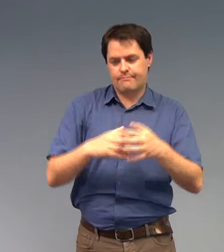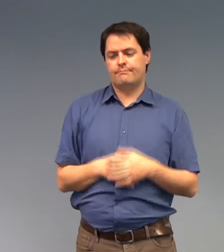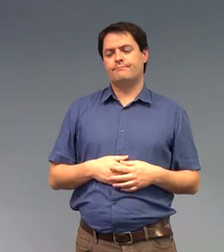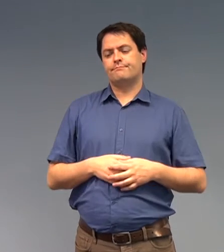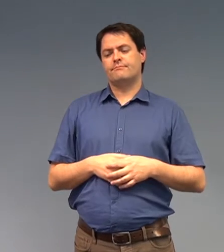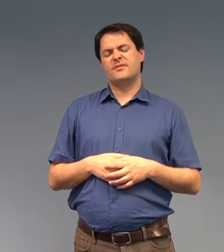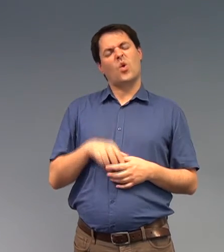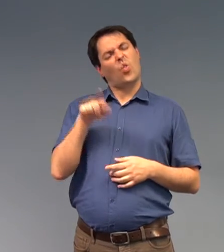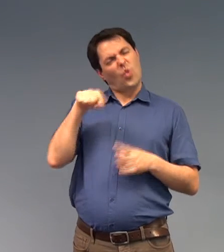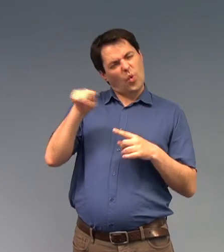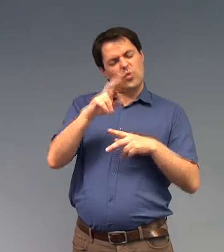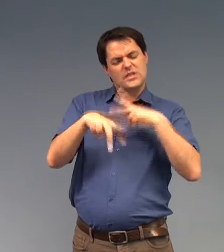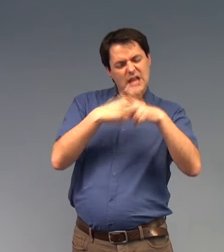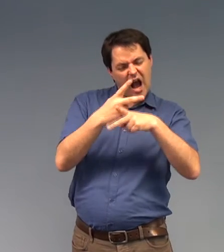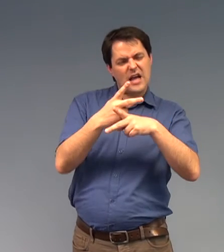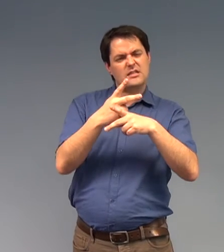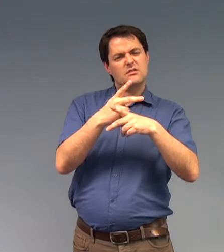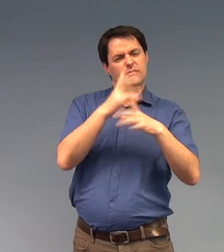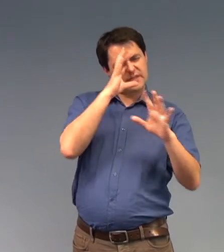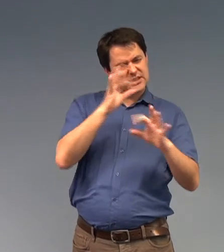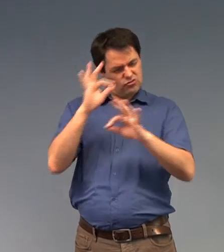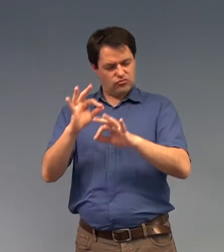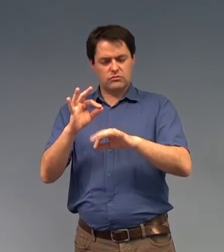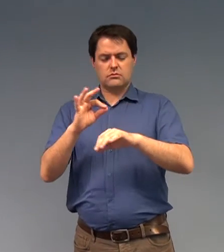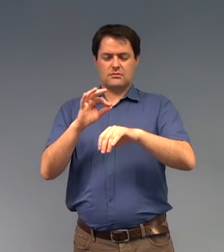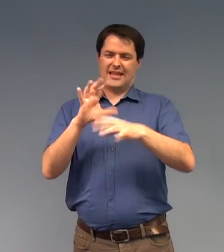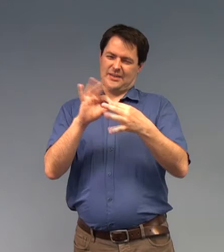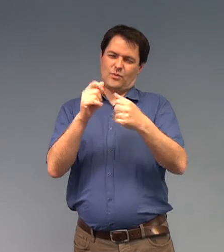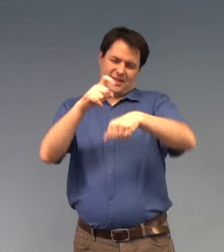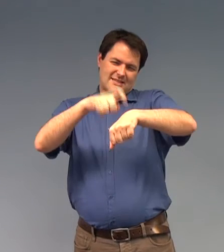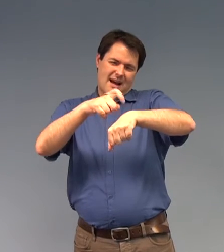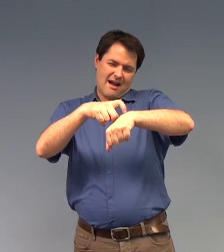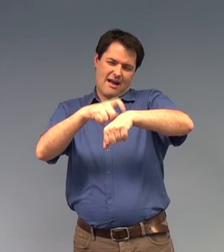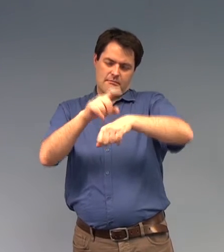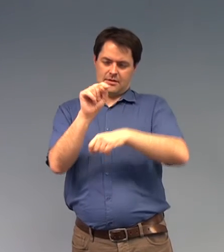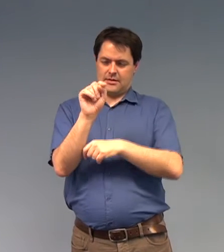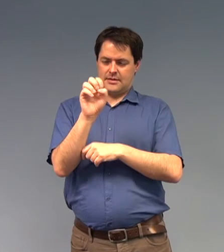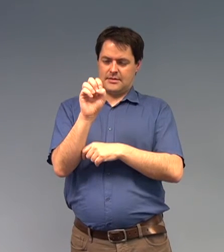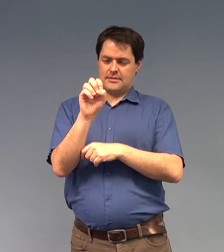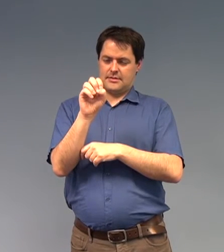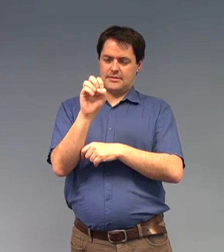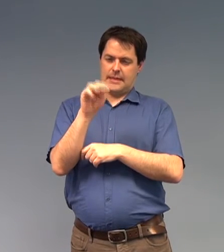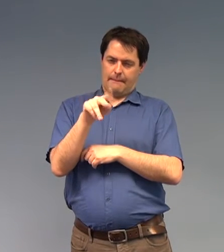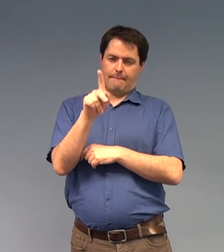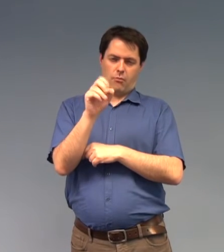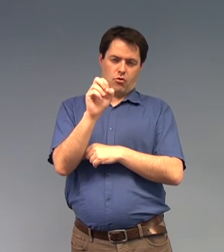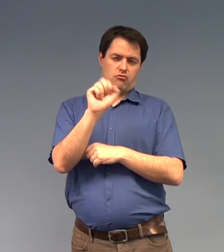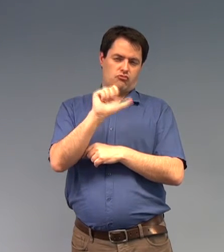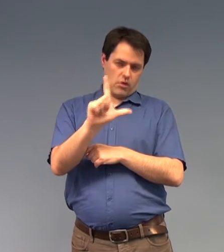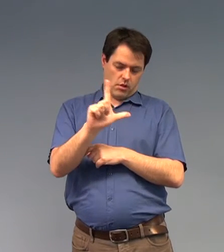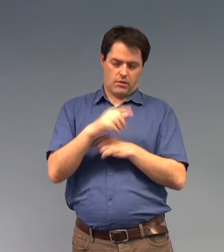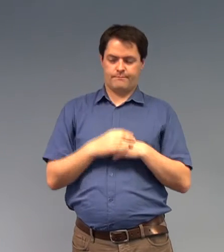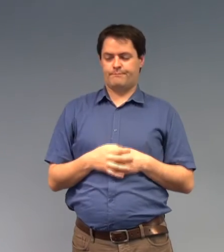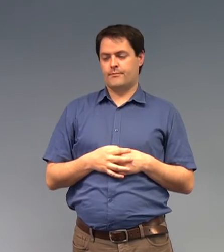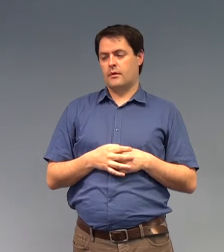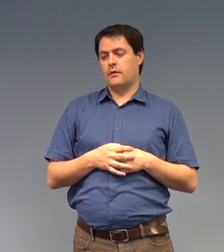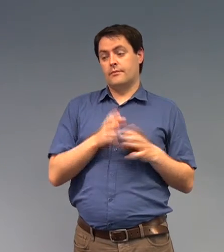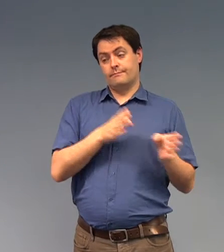We're less likely to know when. And so those types of decisions which are linked with time are called